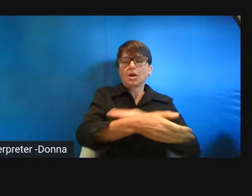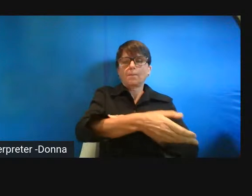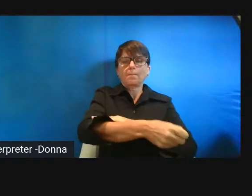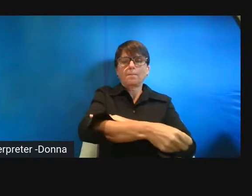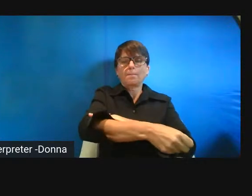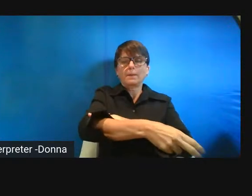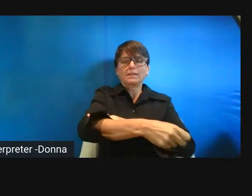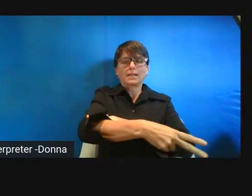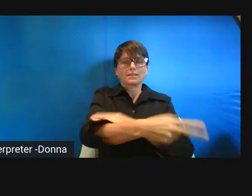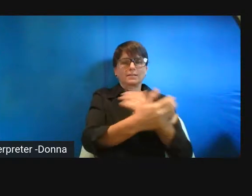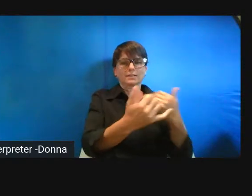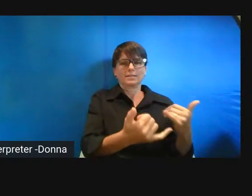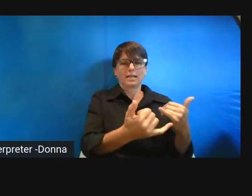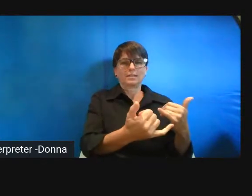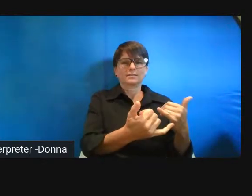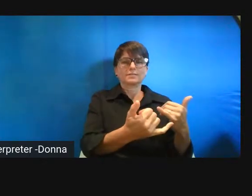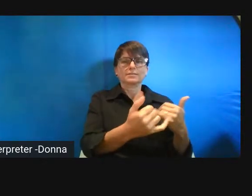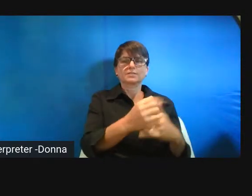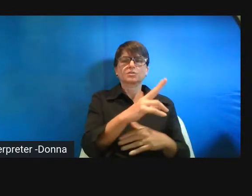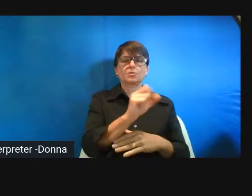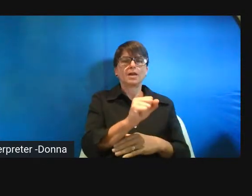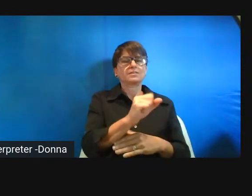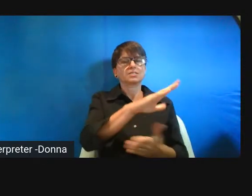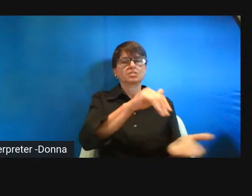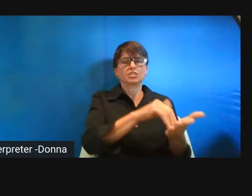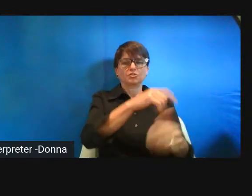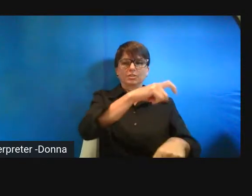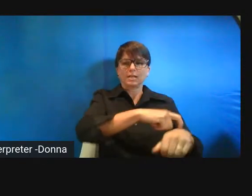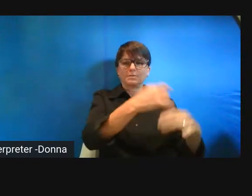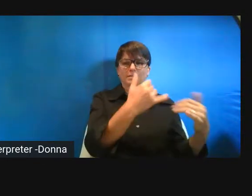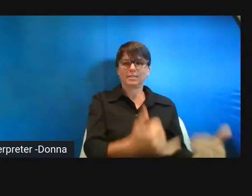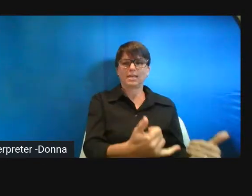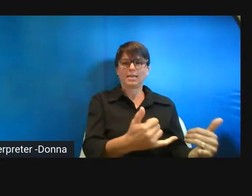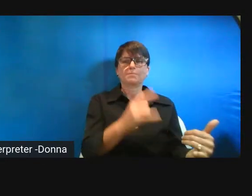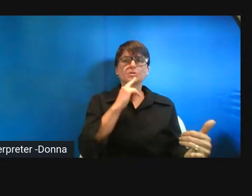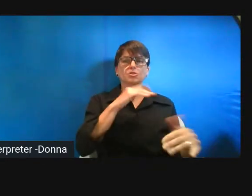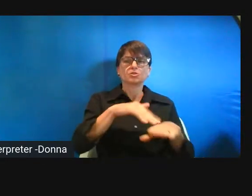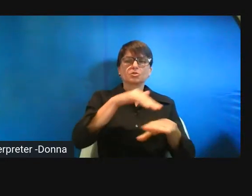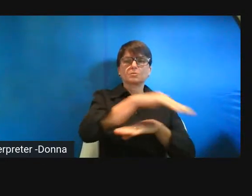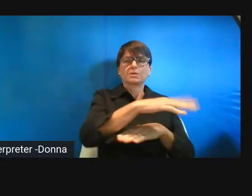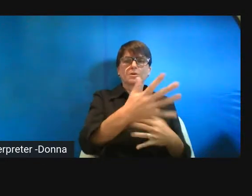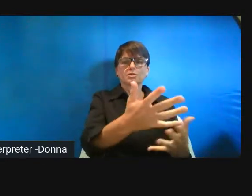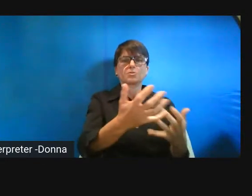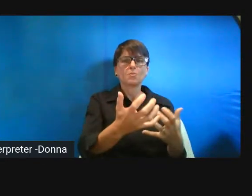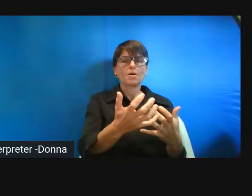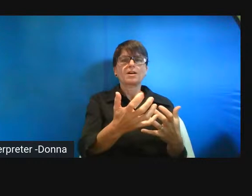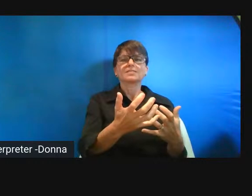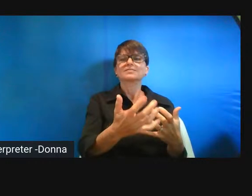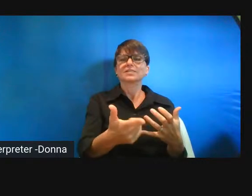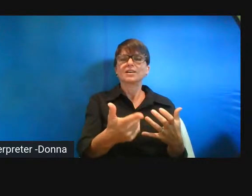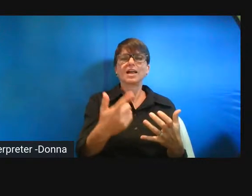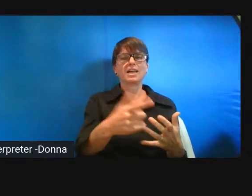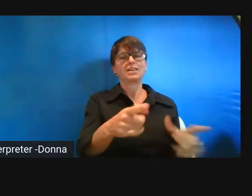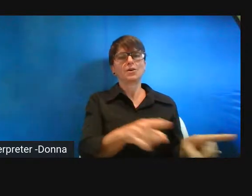If you want to keep learning and been inspired about what you saw today and want to keep learning, there are a couple of different options.